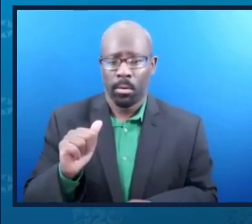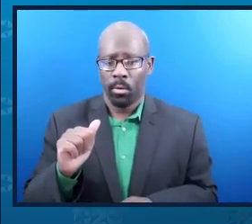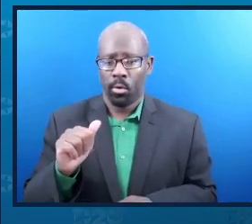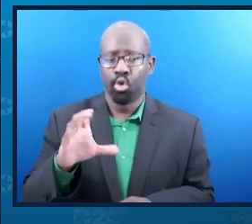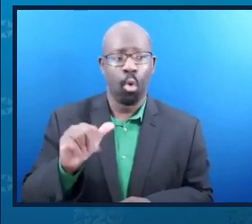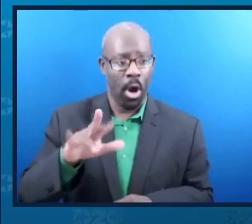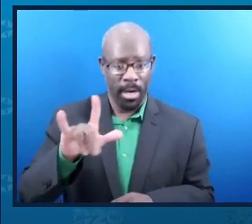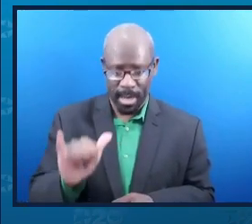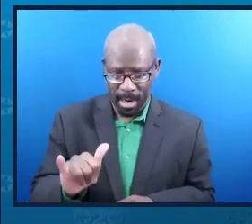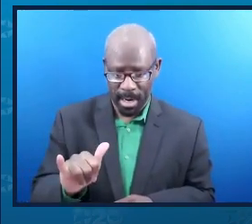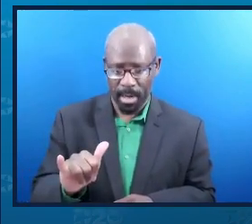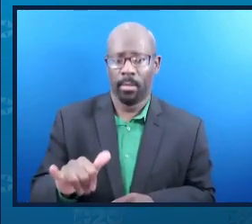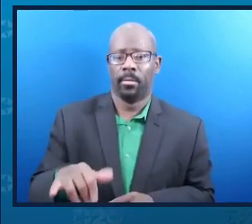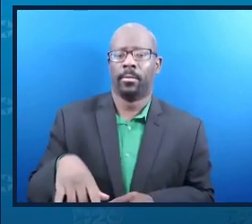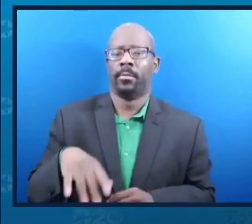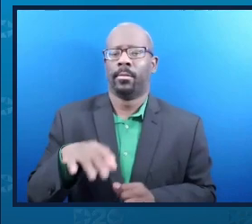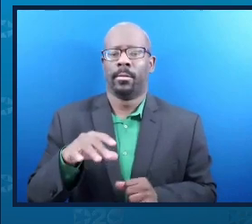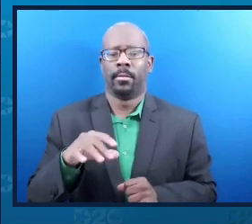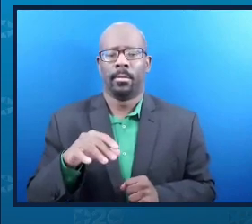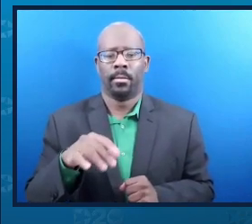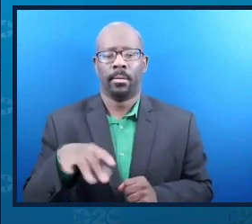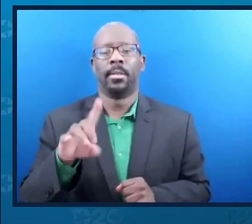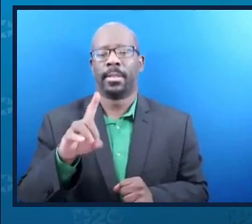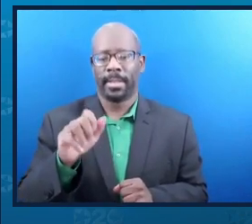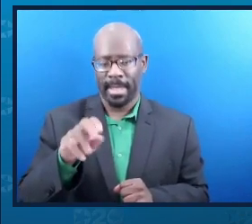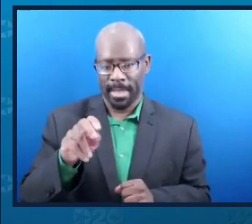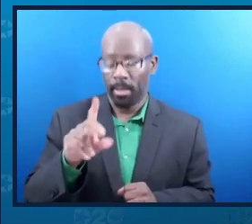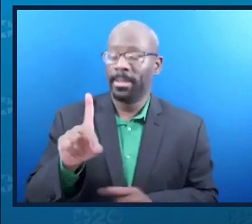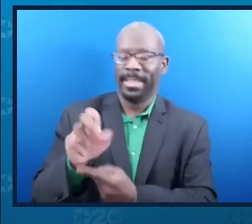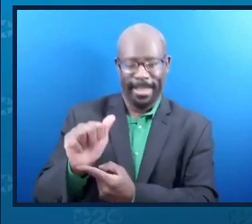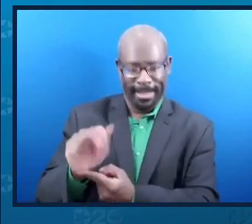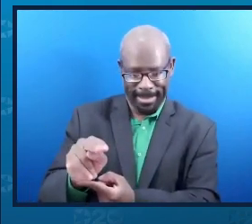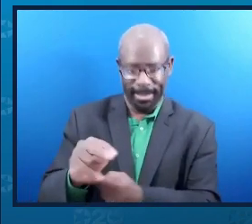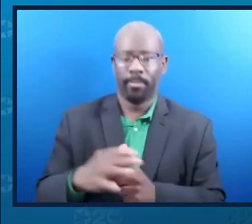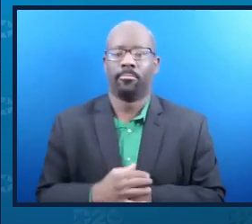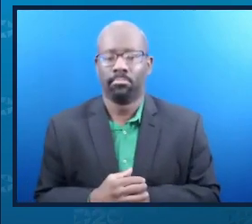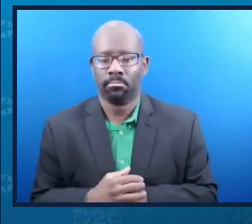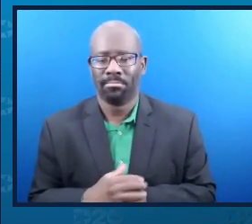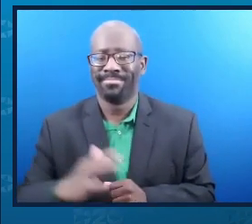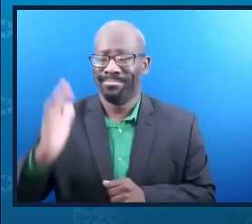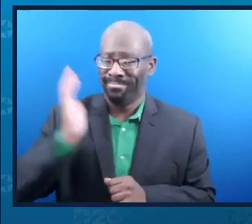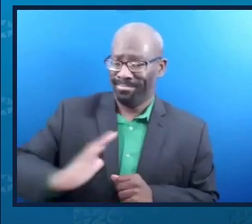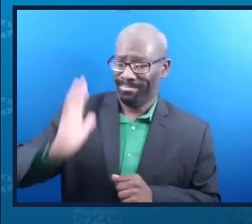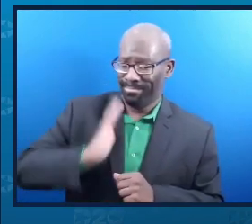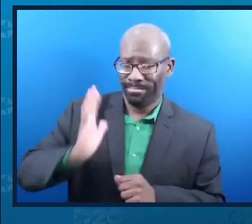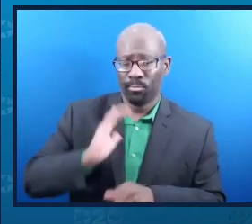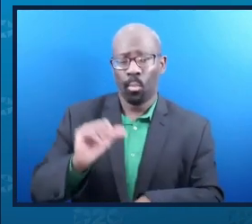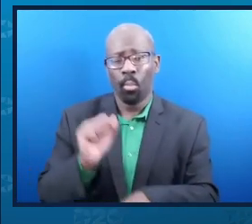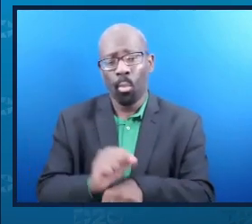LIKE I COULD PEAK OUT ABOUT MY EXPERIENCE WITH SEXUAL ASSAULT. AT THE UNIVERSITY OF PUGET SOUND, I MET AN INCREDIBLE FORCE